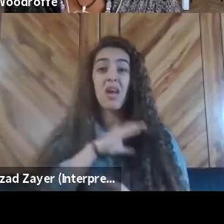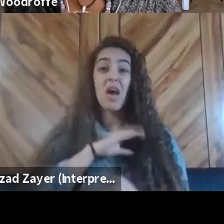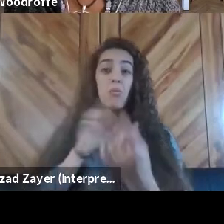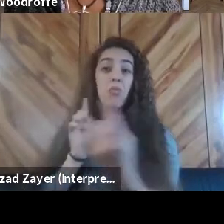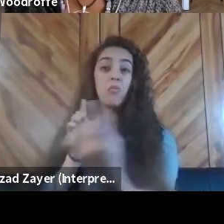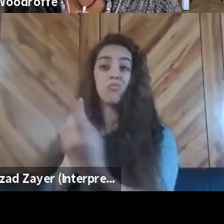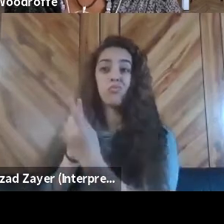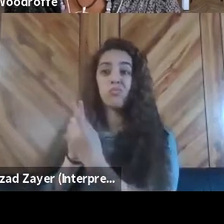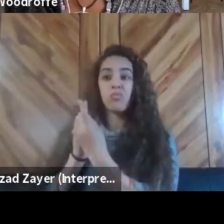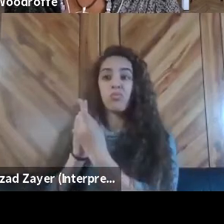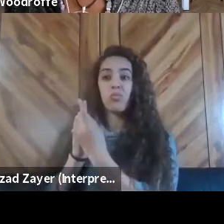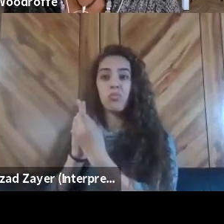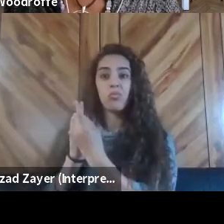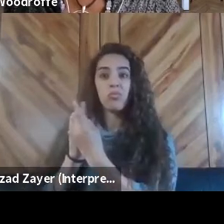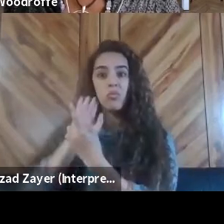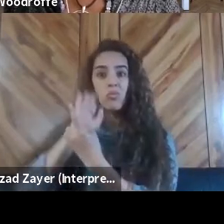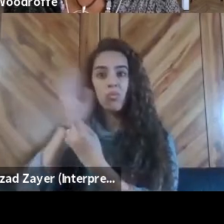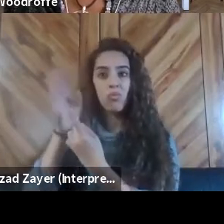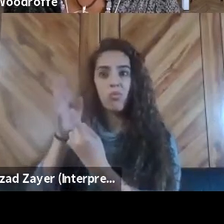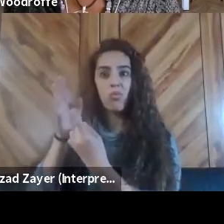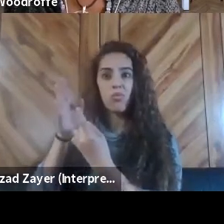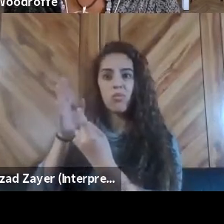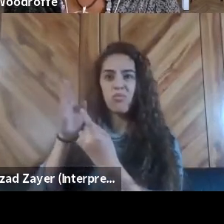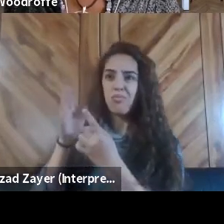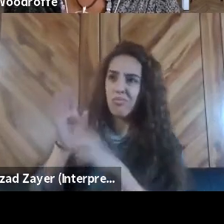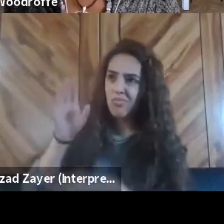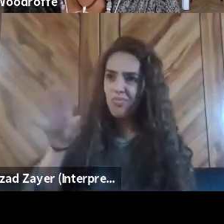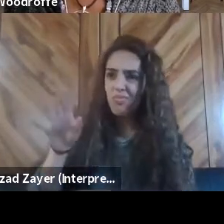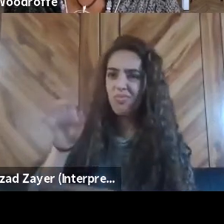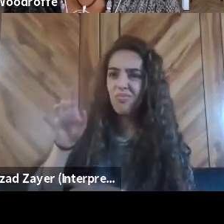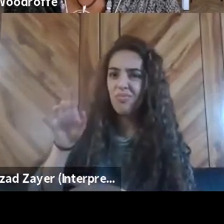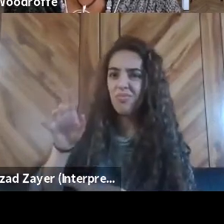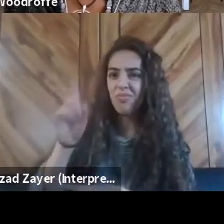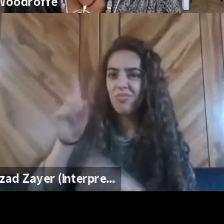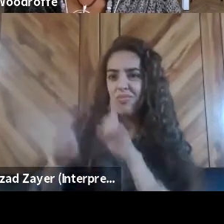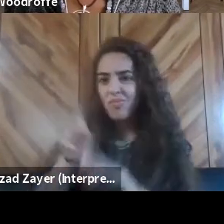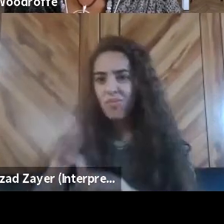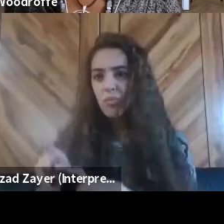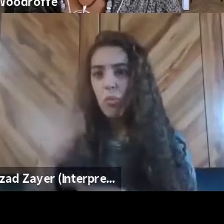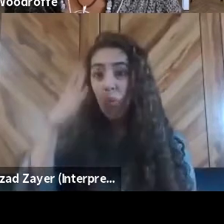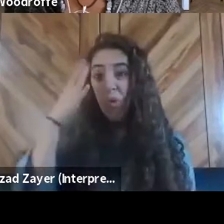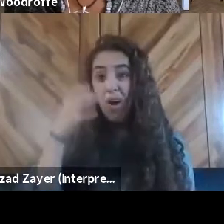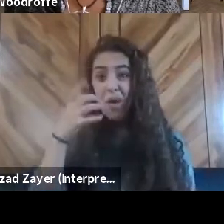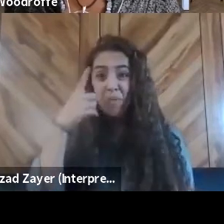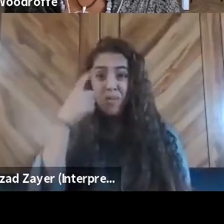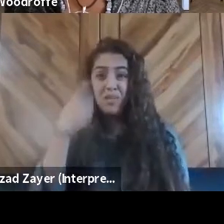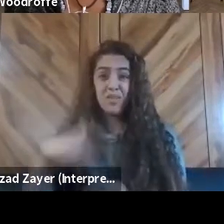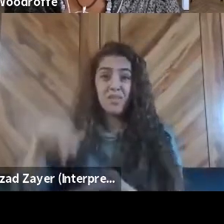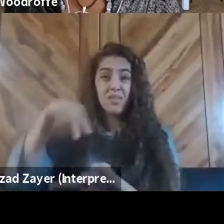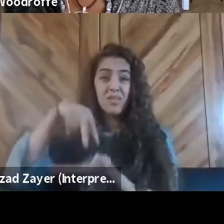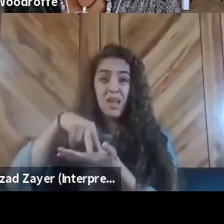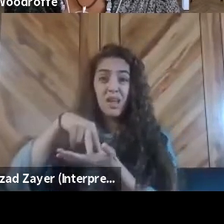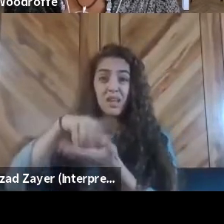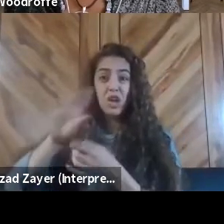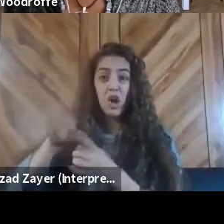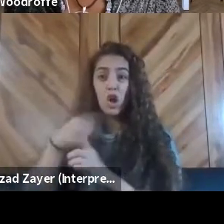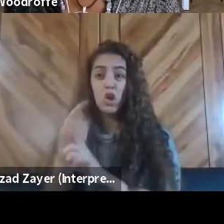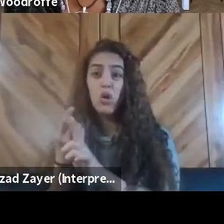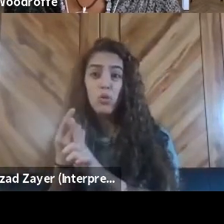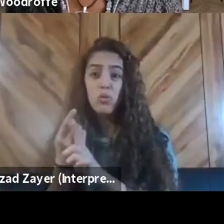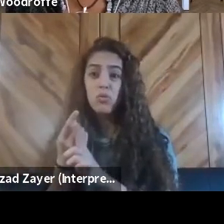standing in Penn Station or something, and told no, you